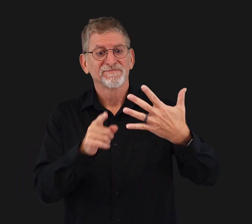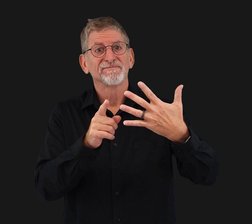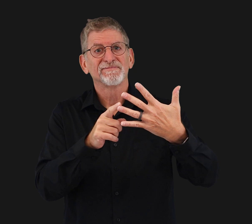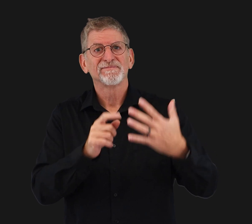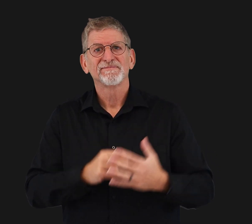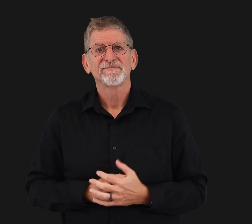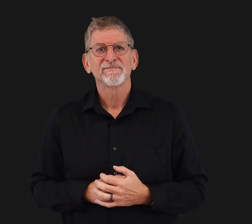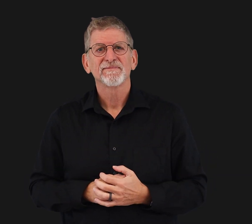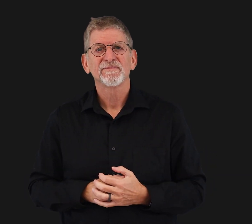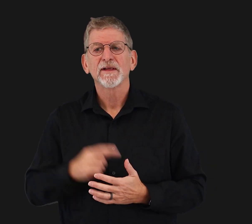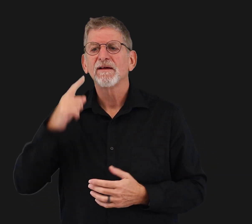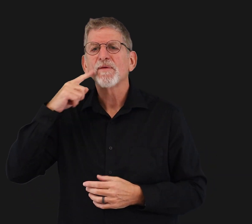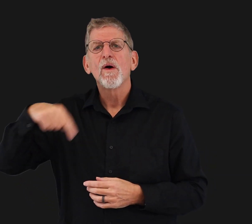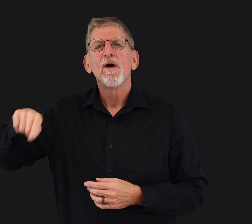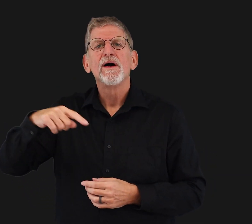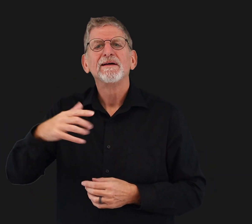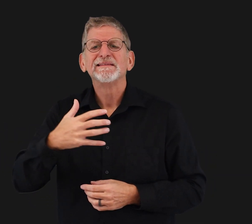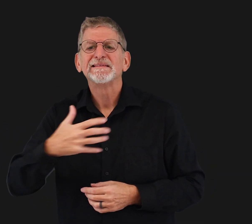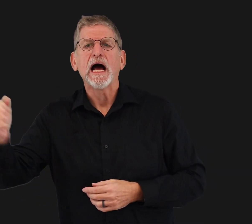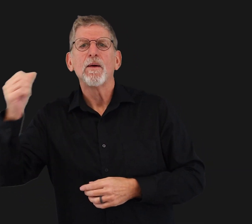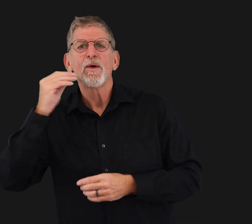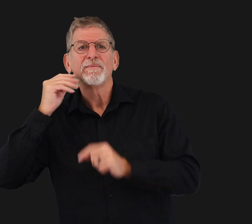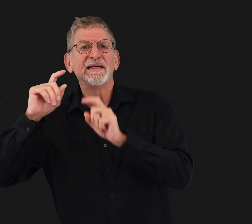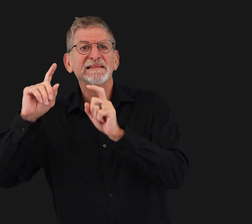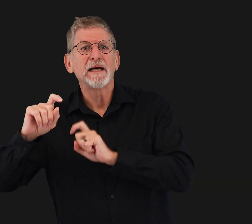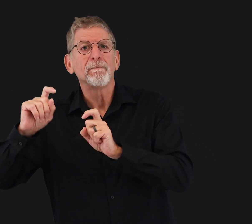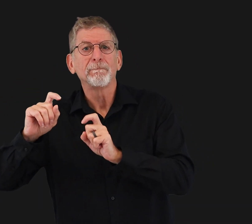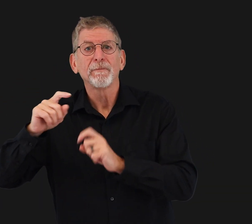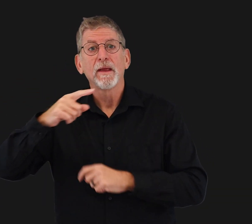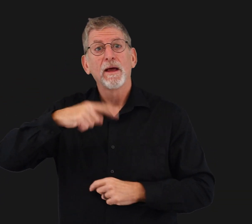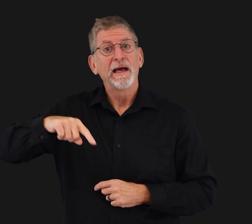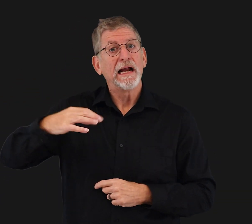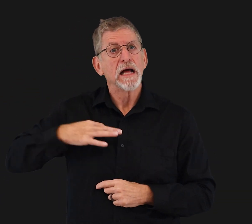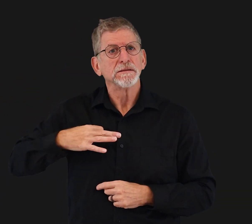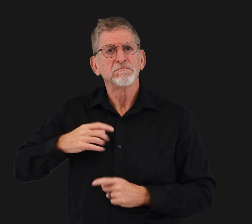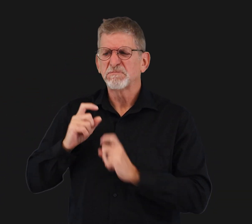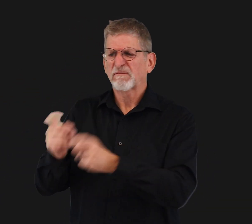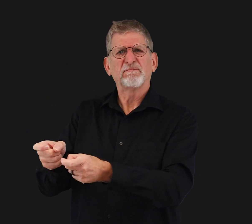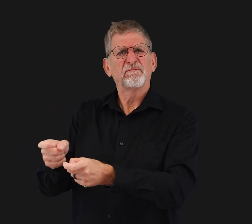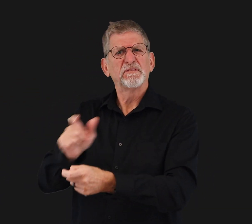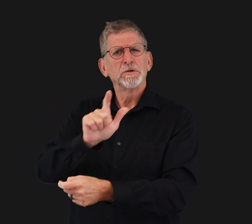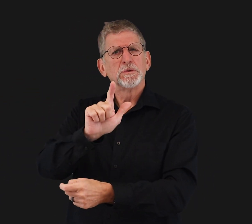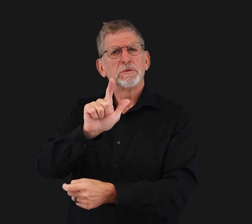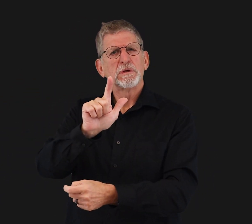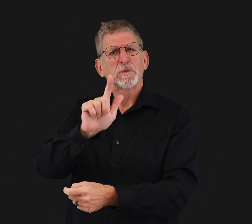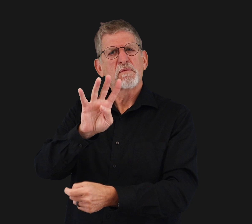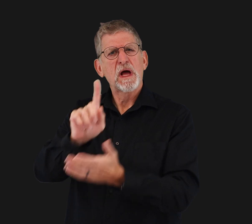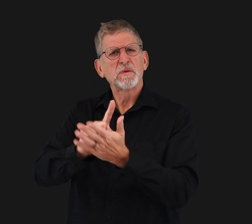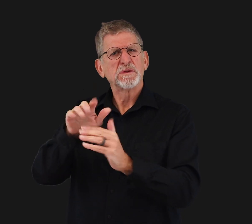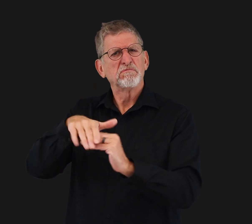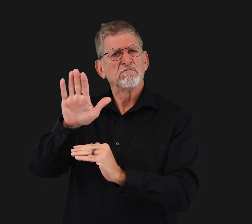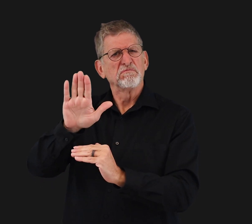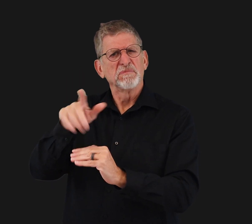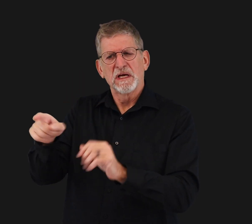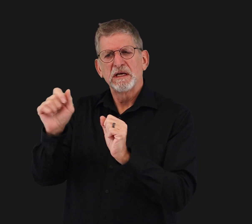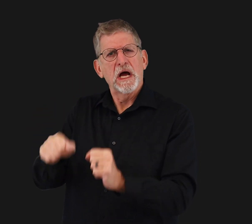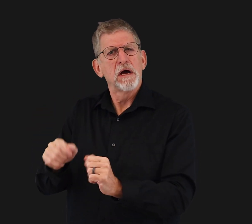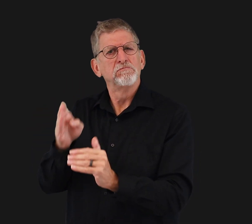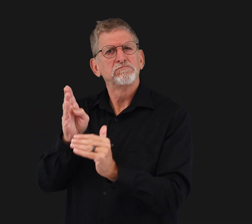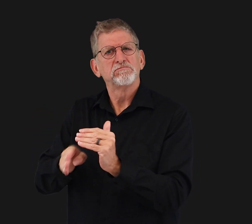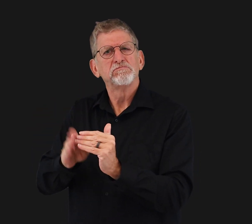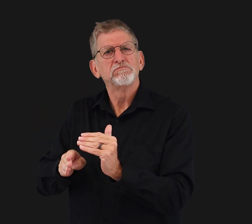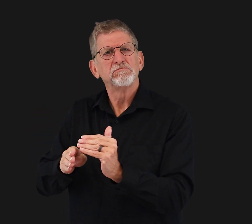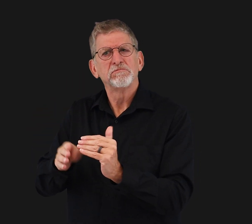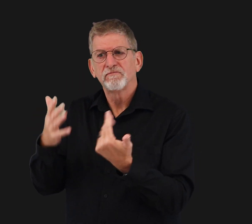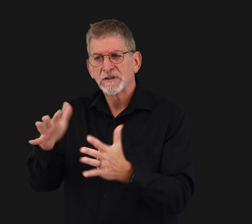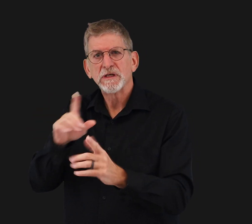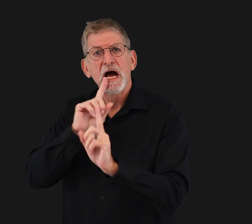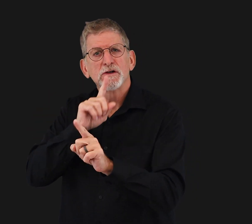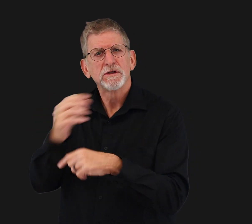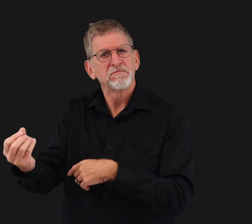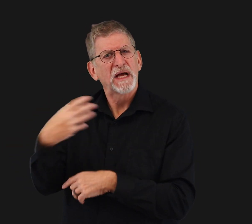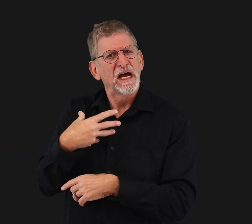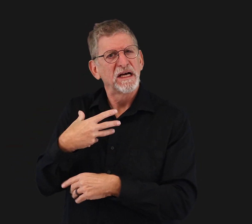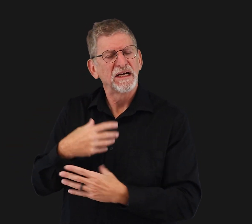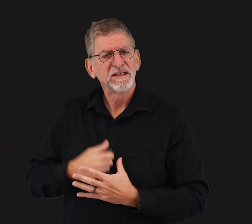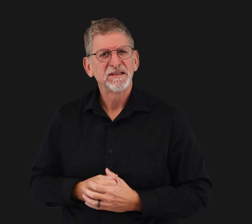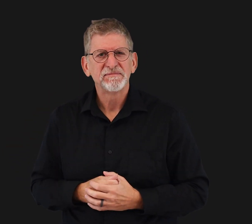◦ For take-home exams, candidates get at least 24 hours to complete and return their answers.